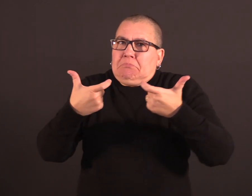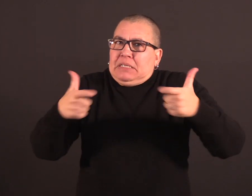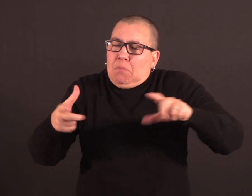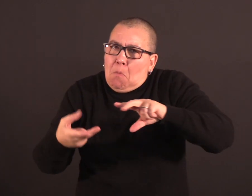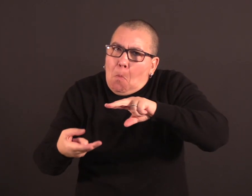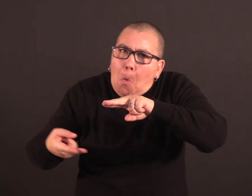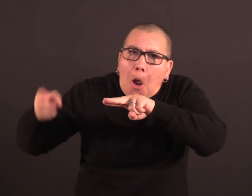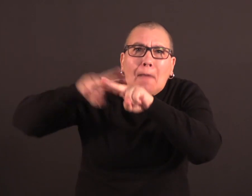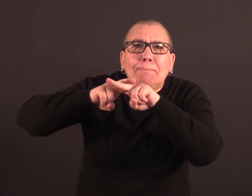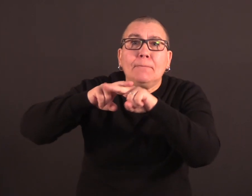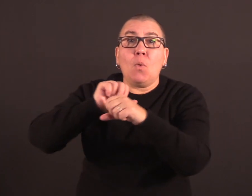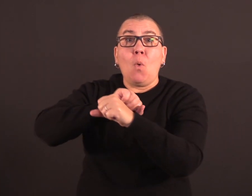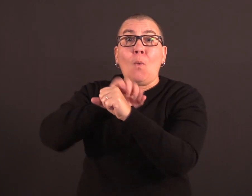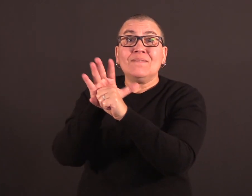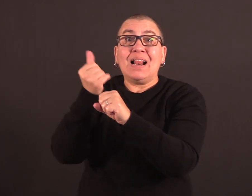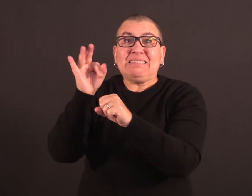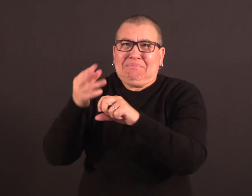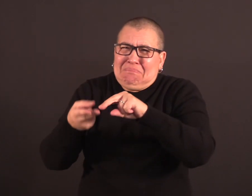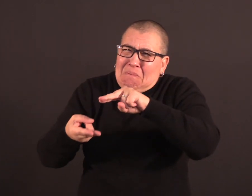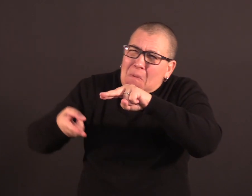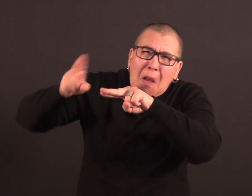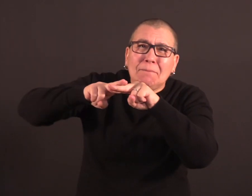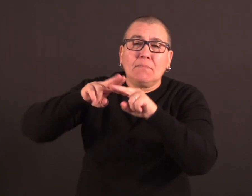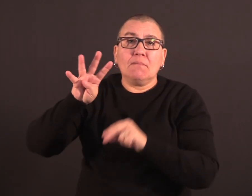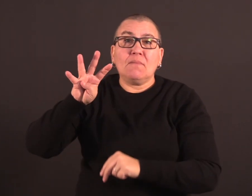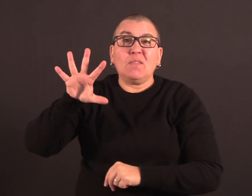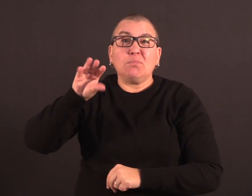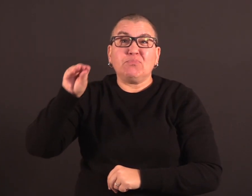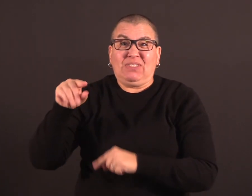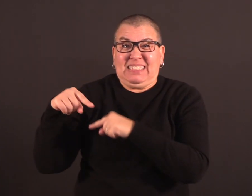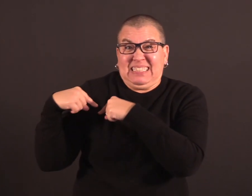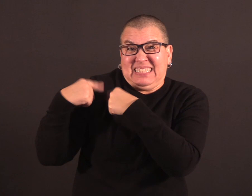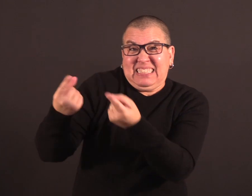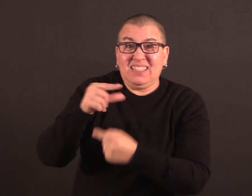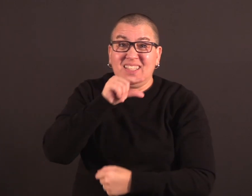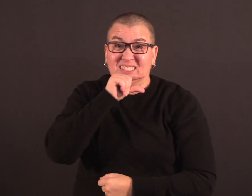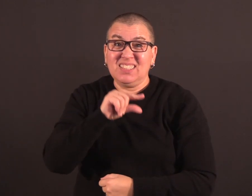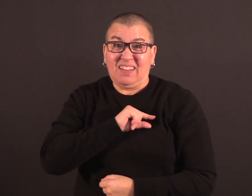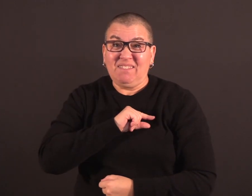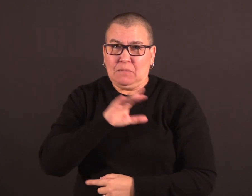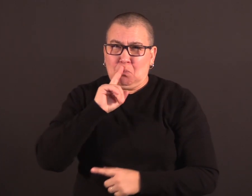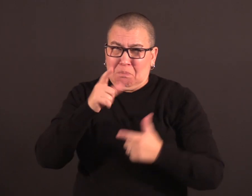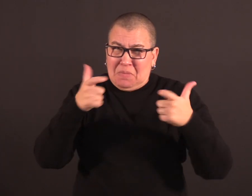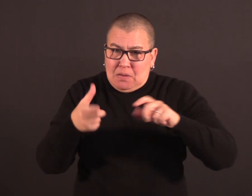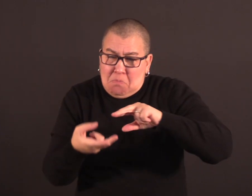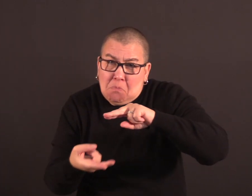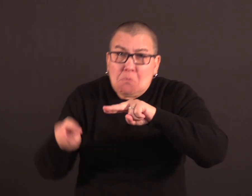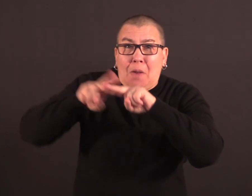to the 33 percent increase in just the past week. These increases are mirrored in the single largest